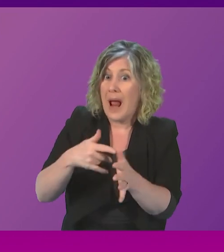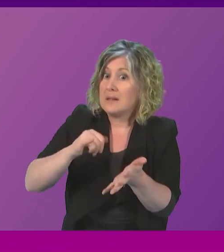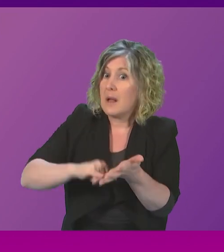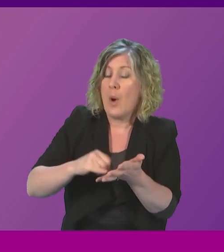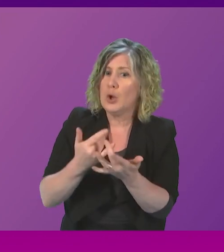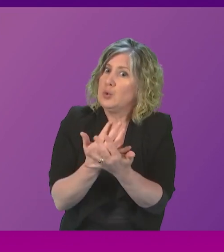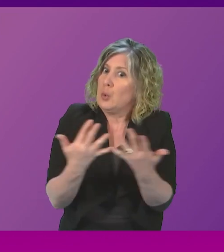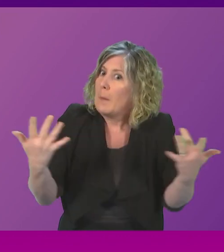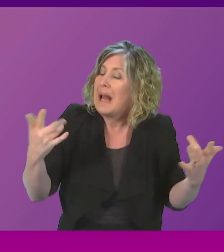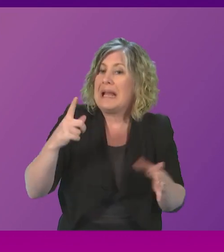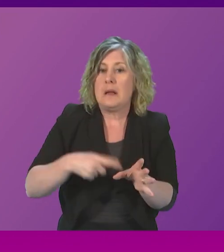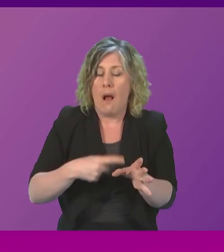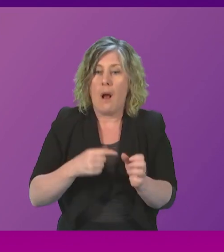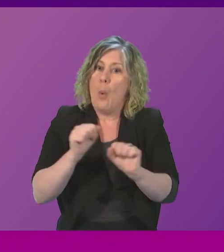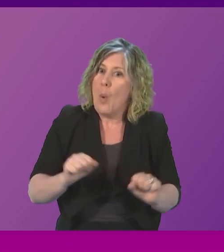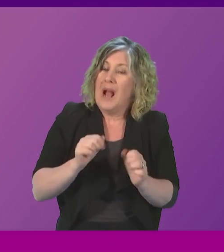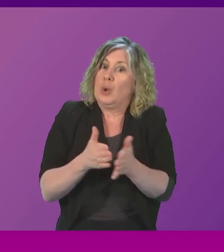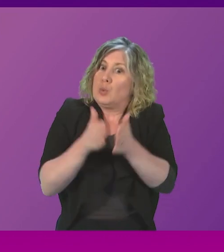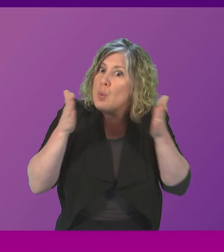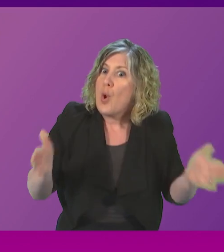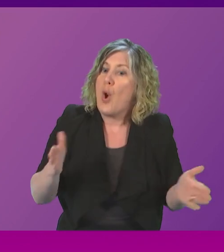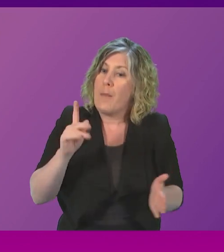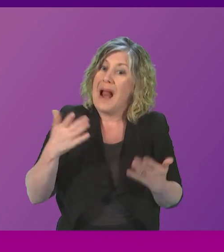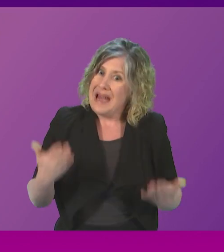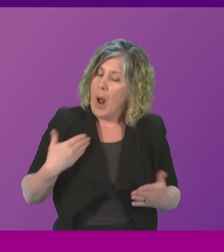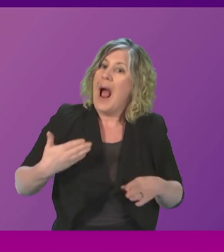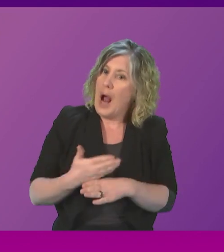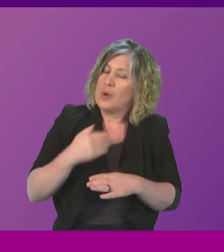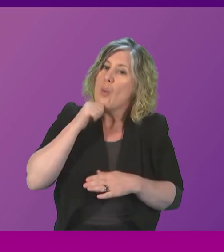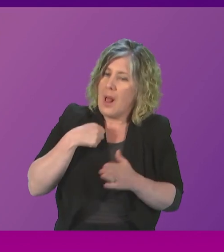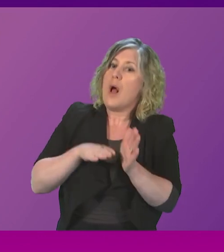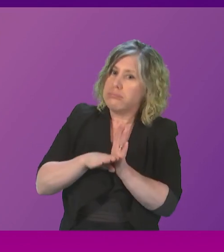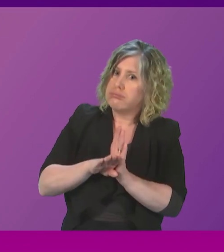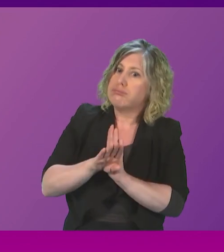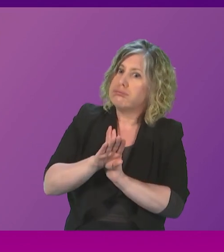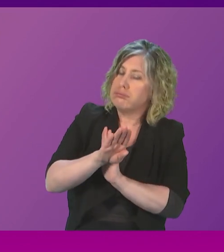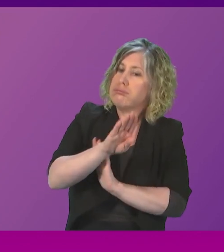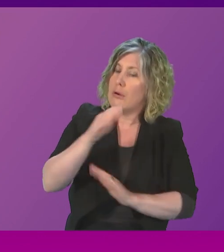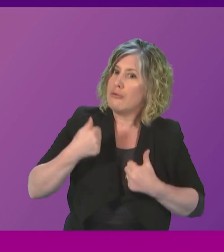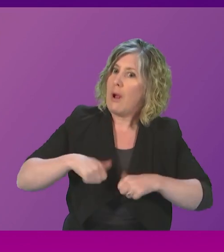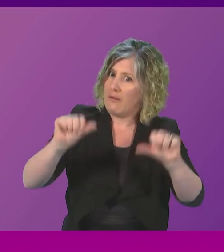However, through our action on recovery, which I will lead from Government, and which will